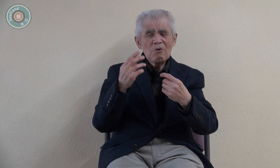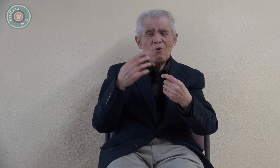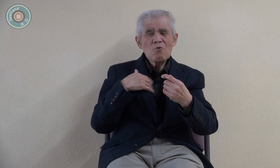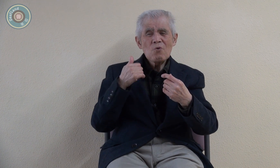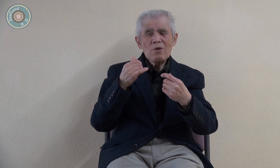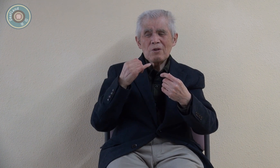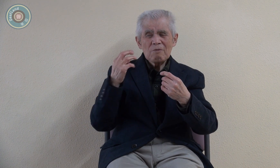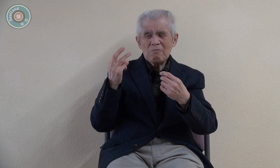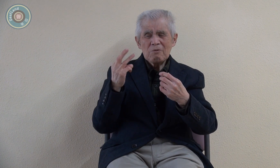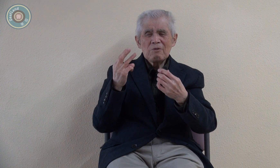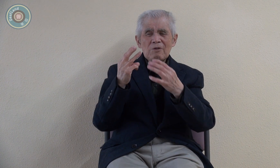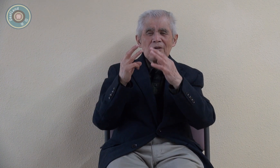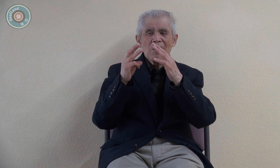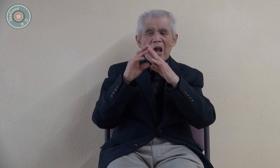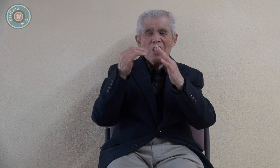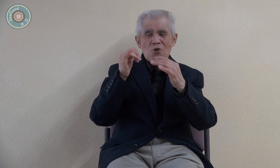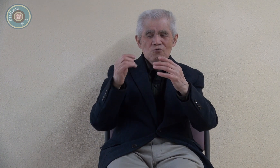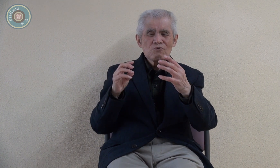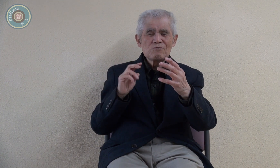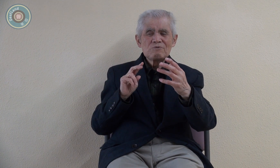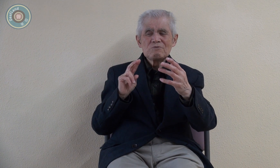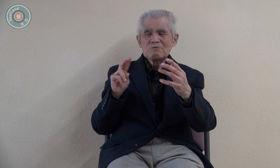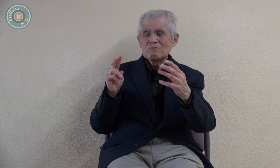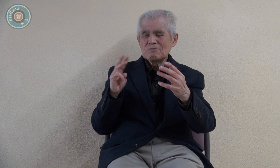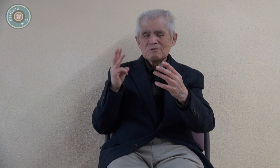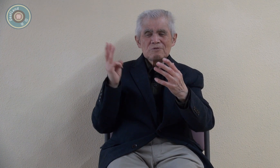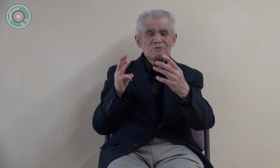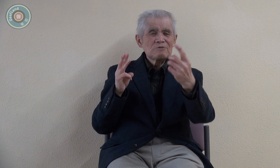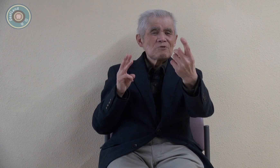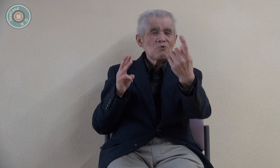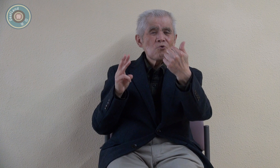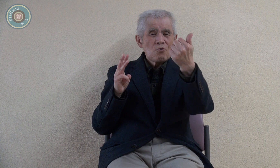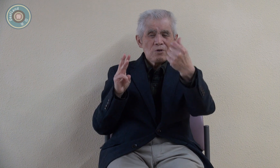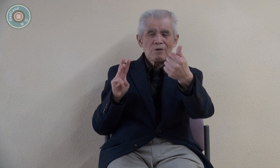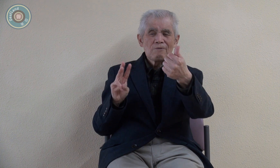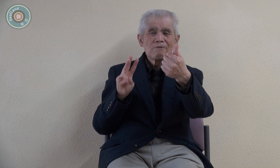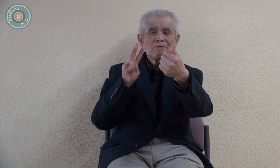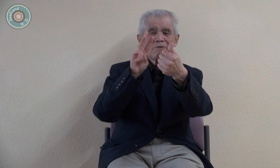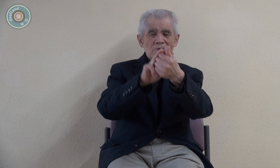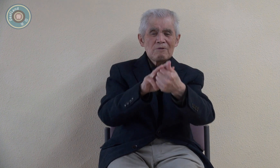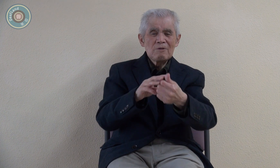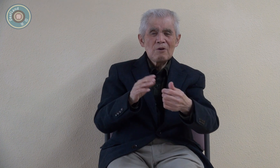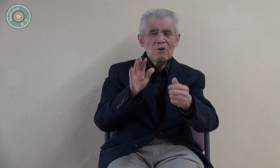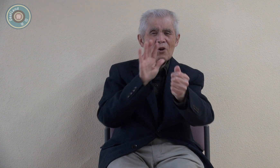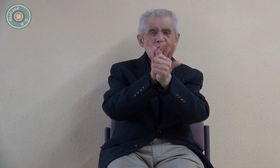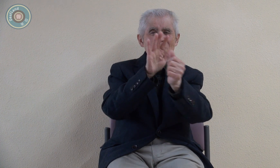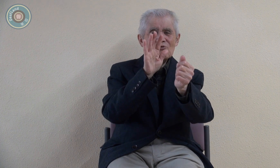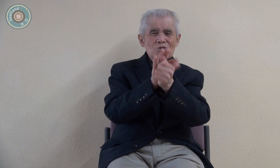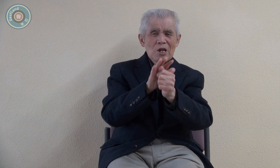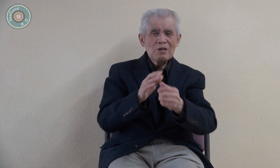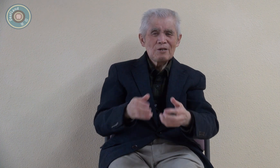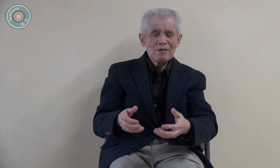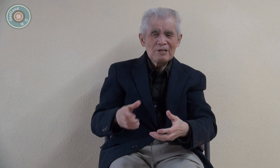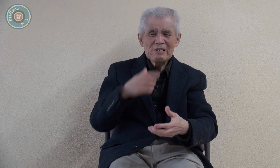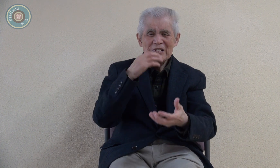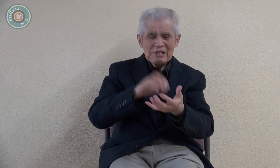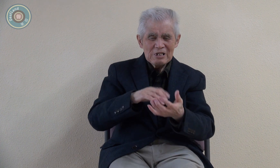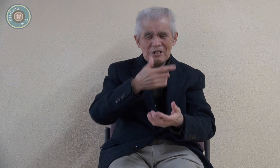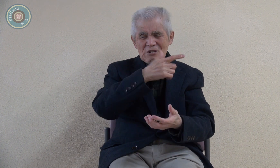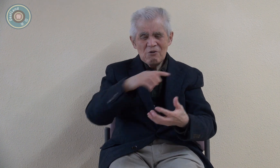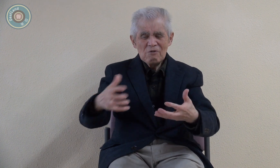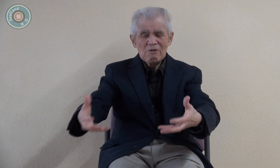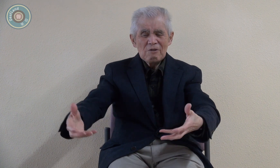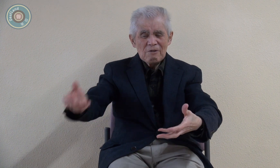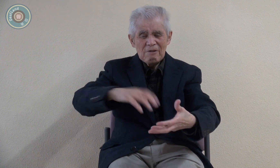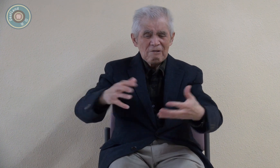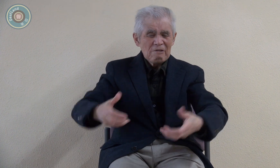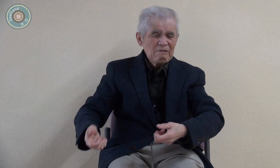Together with the rest of the family We picked up all the wood and debris